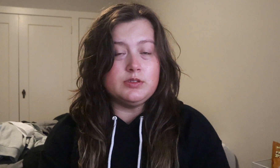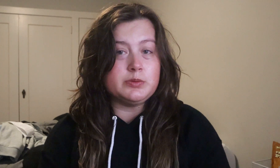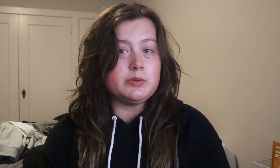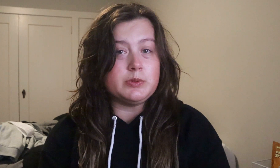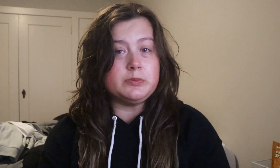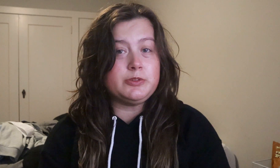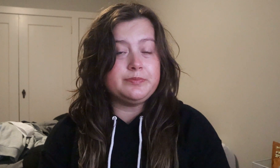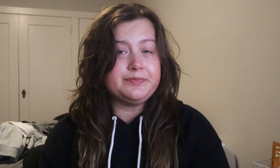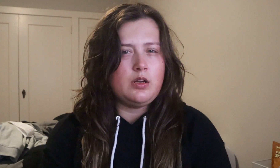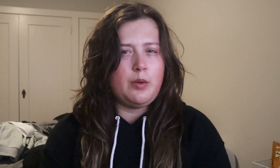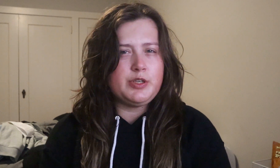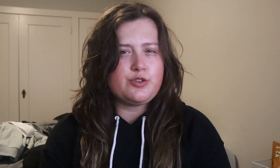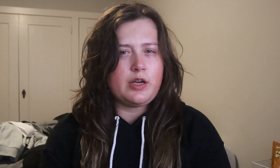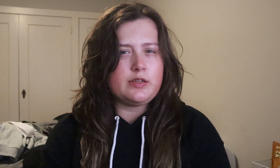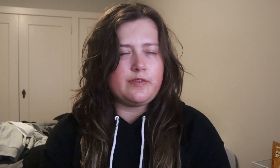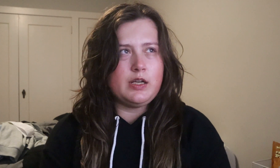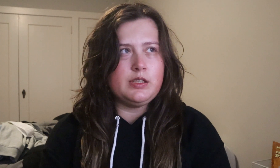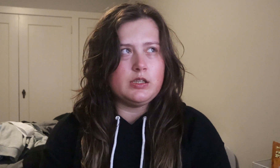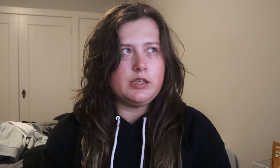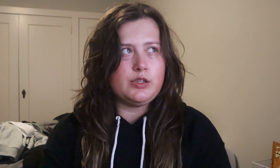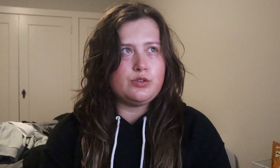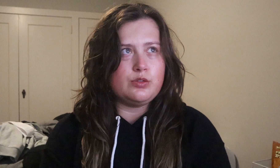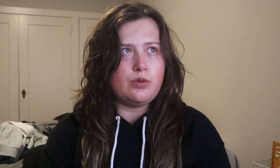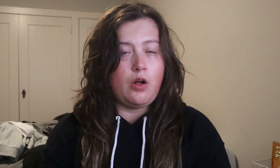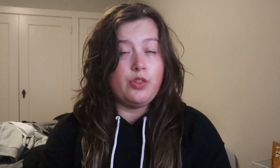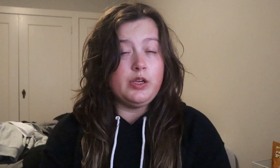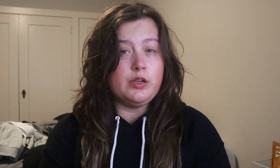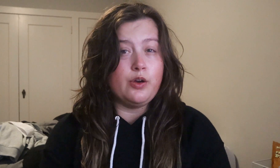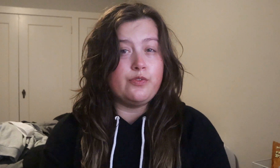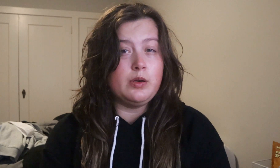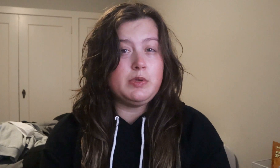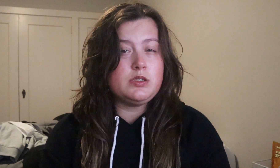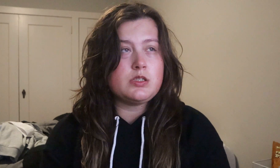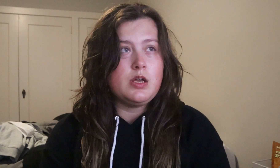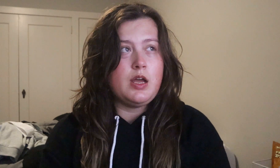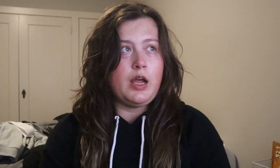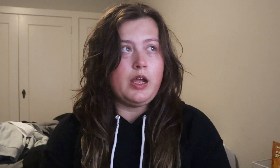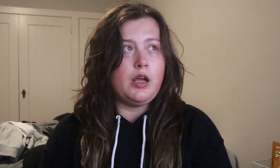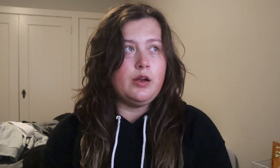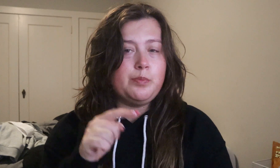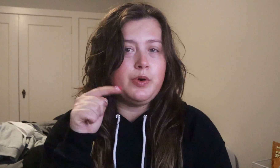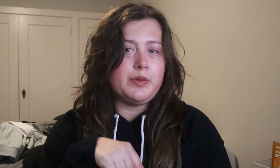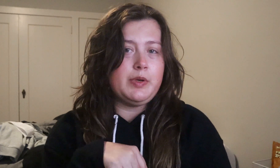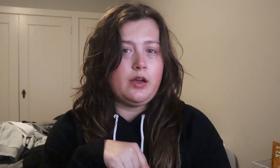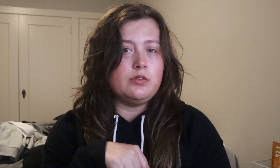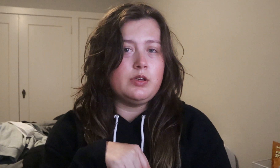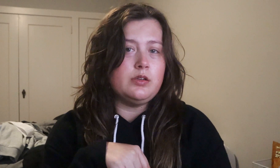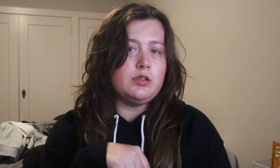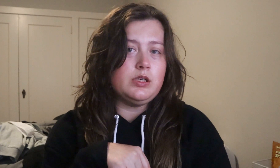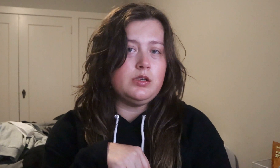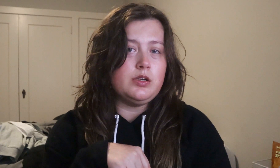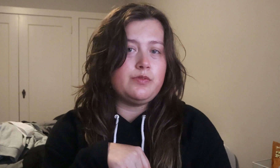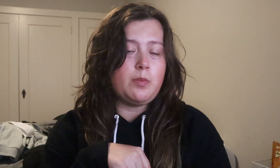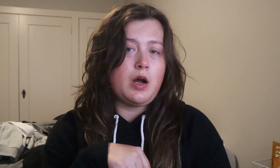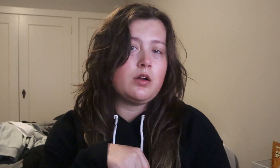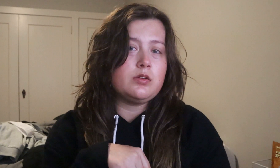This was horrible. I'm gonna try to find the links to all the gofundmes and put them down in the info box